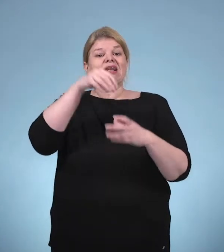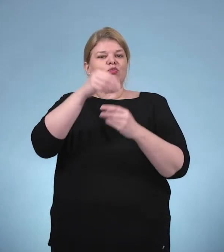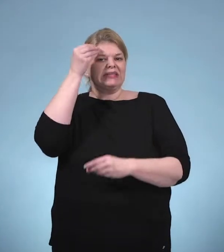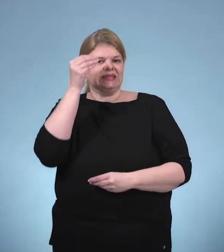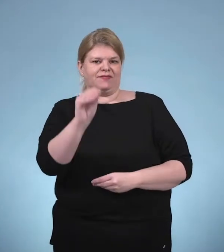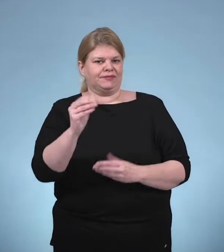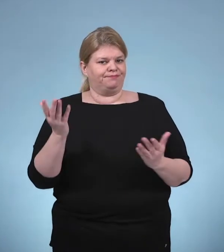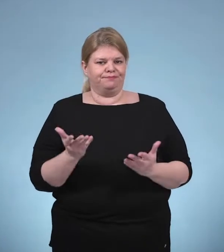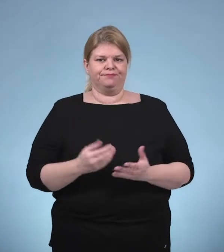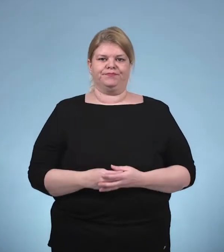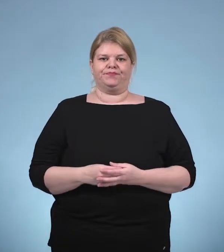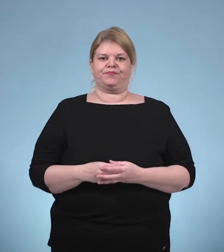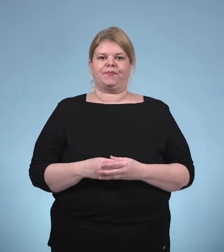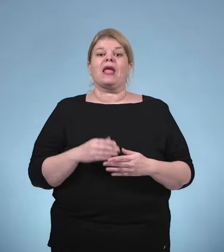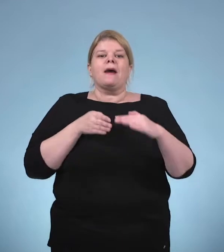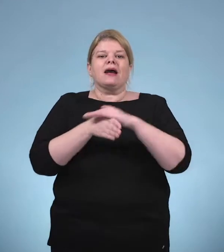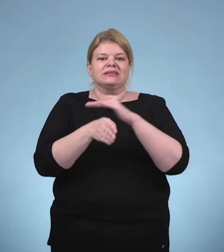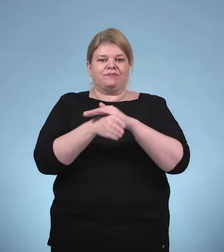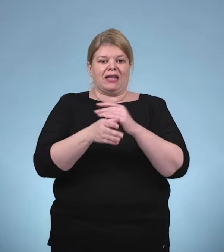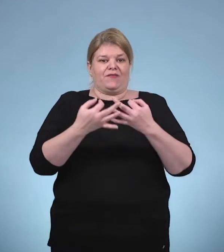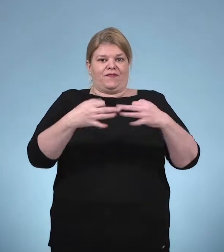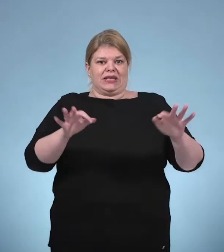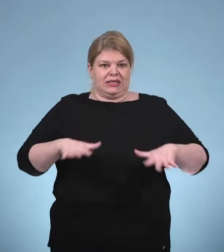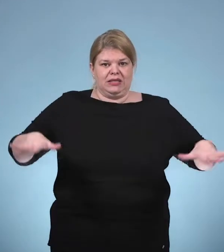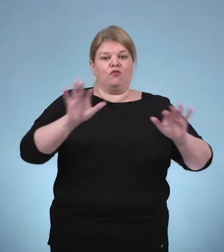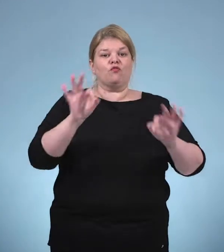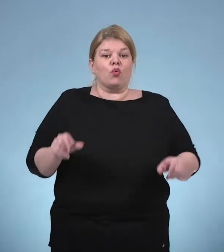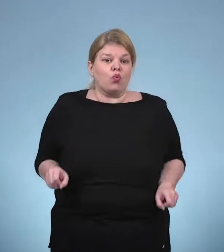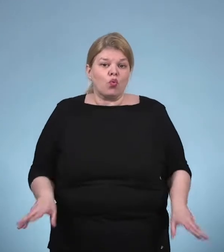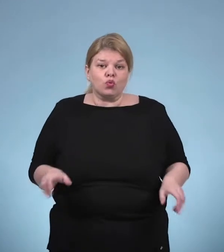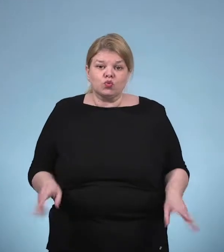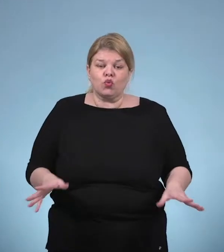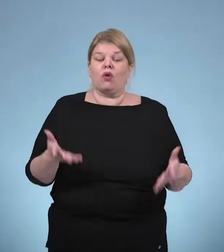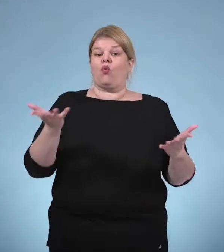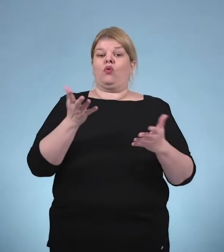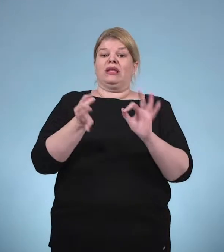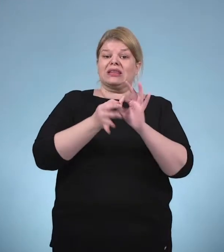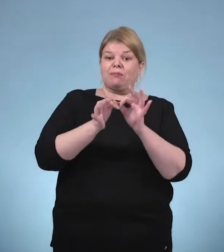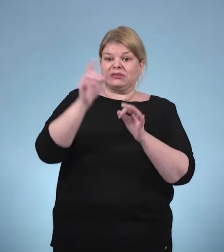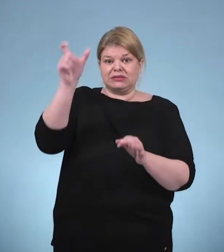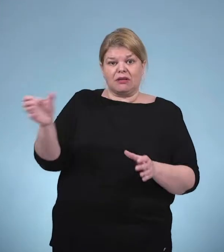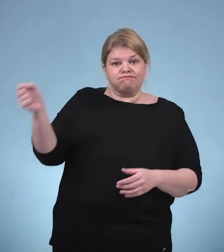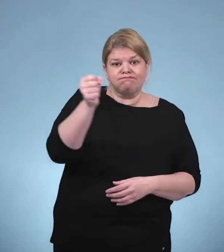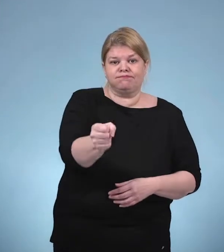Inclusion Hint: Make sure the room is accessible for wheelchairs and check if you need a sign language interpreter.